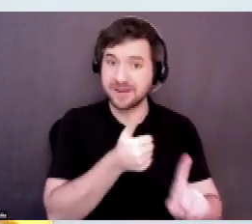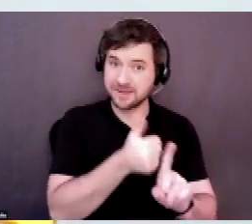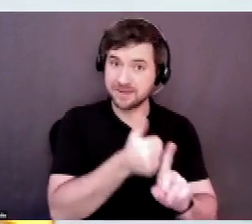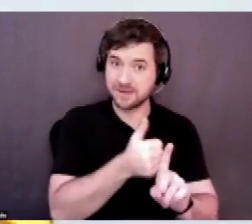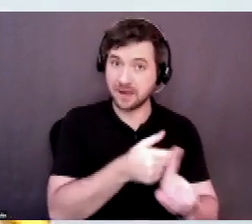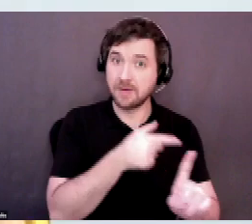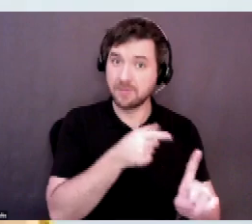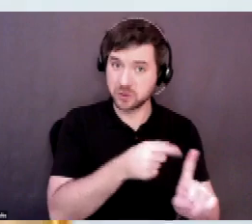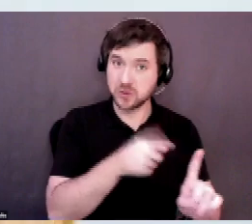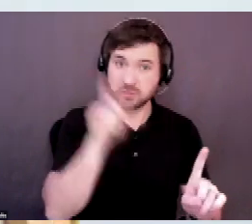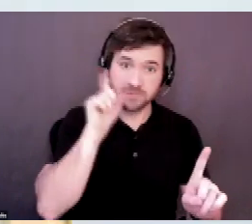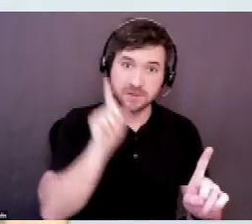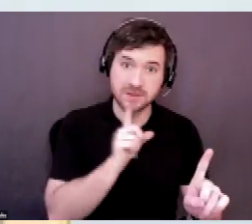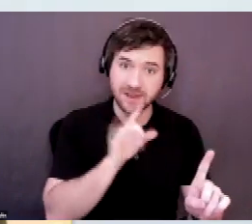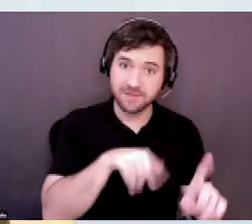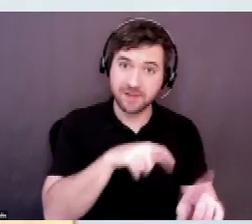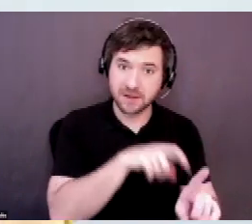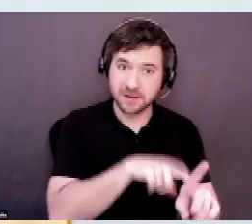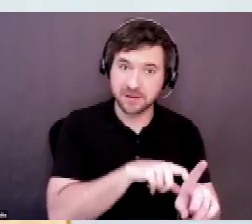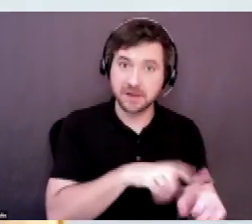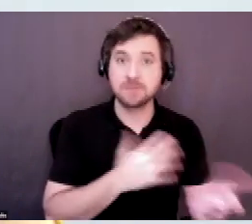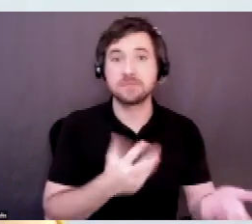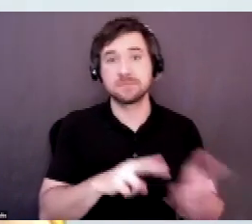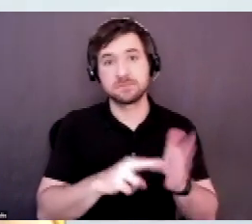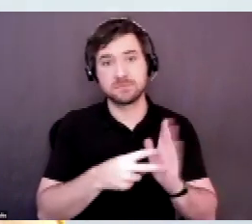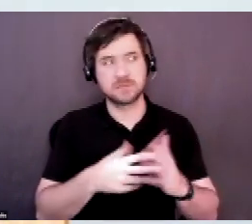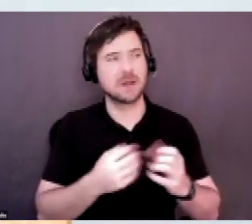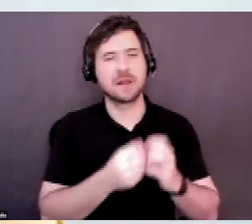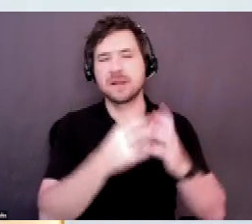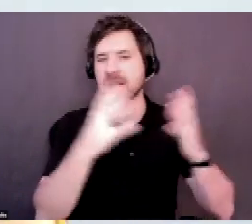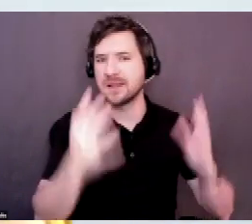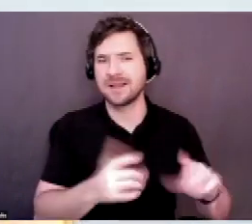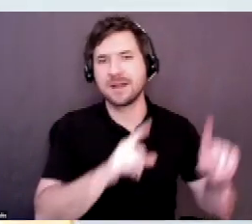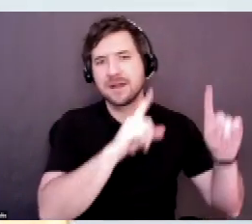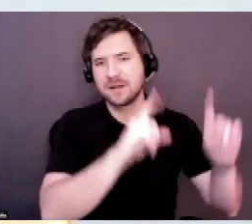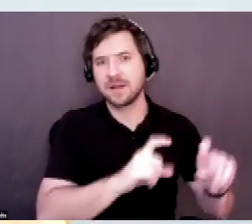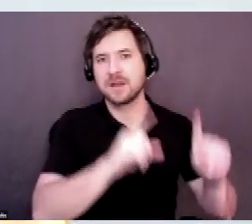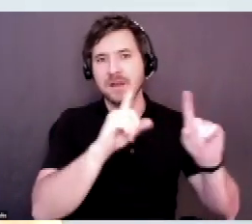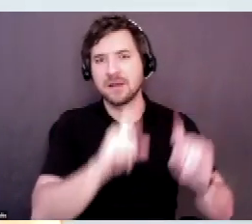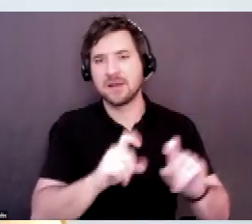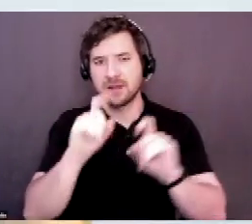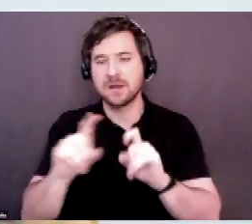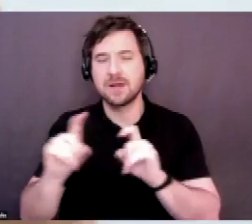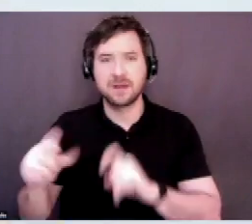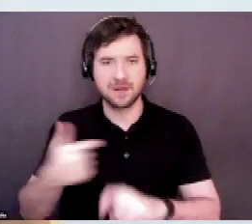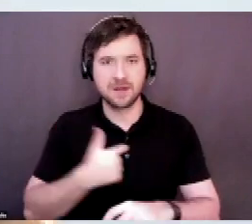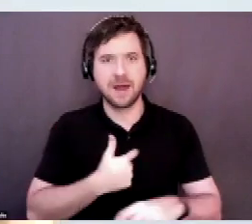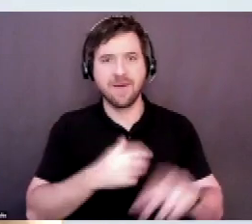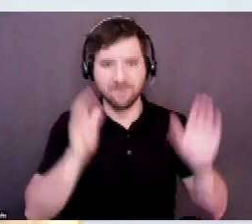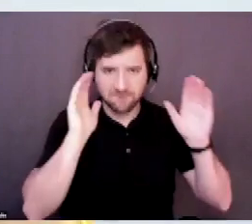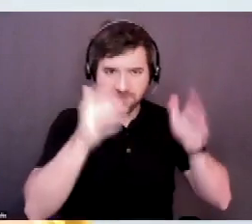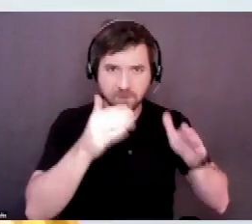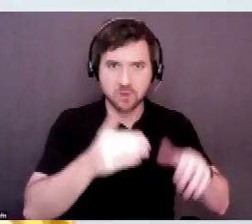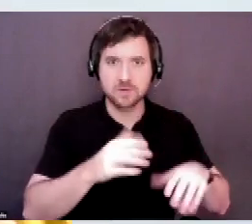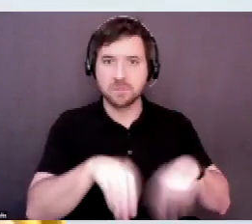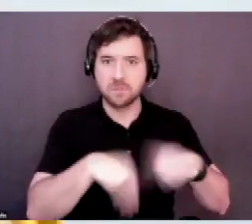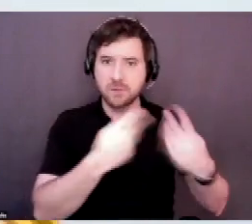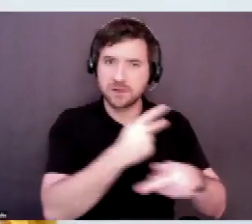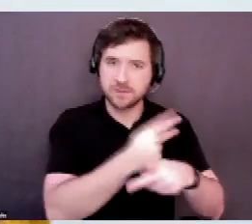so we had a lot of testing. So I was very much focused on caregiving, right? The breastfeeding, getting her to appointment,